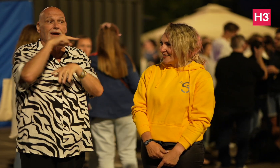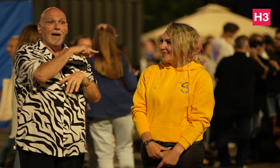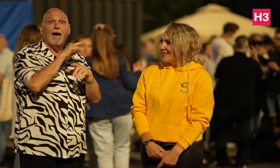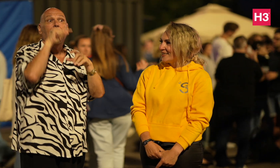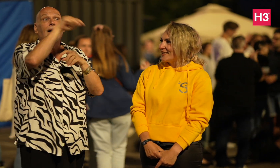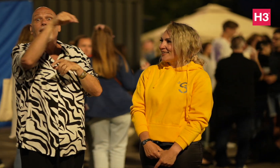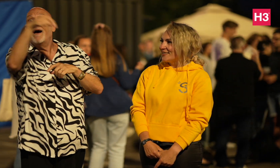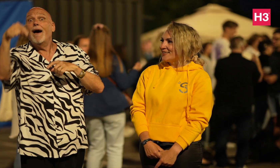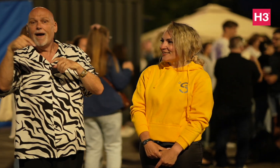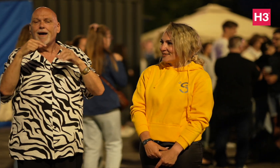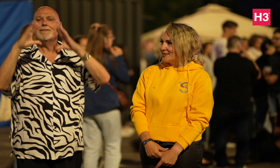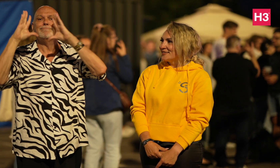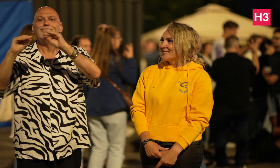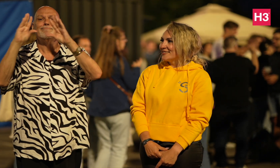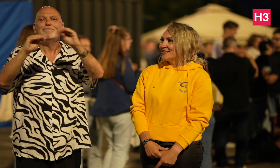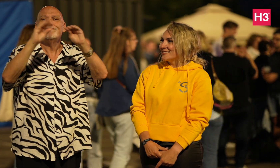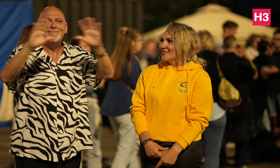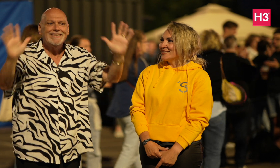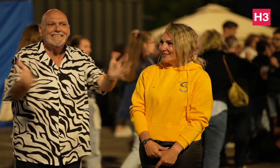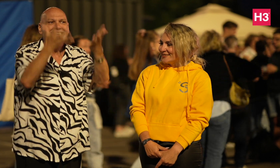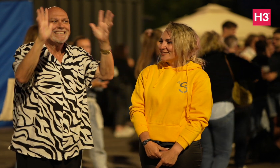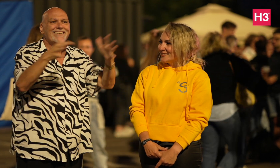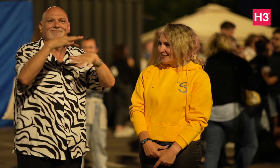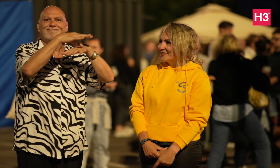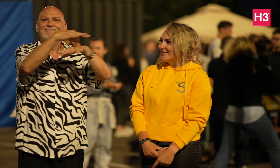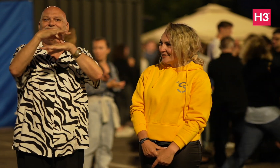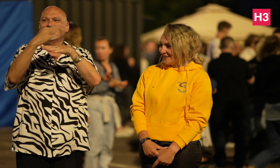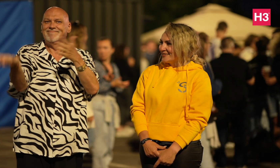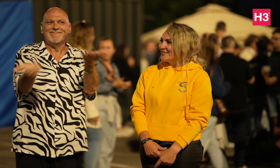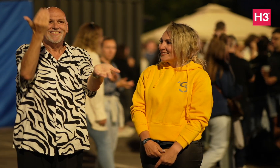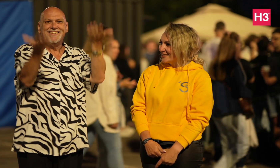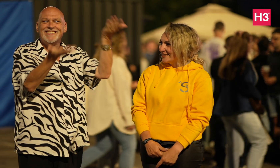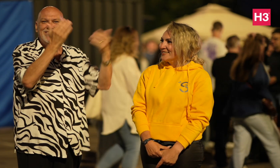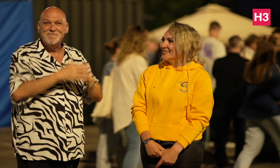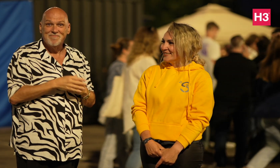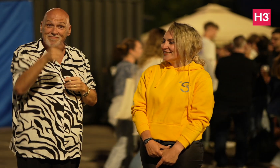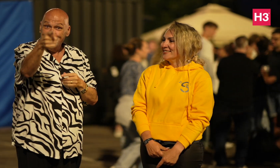She’s passionate about encouraging everyone to explore, travel, and experience new places.